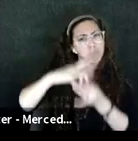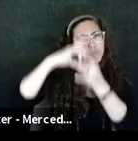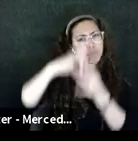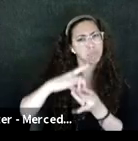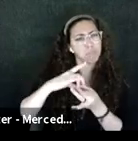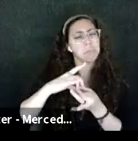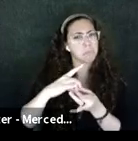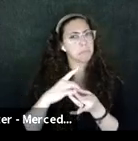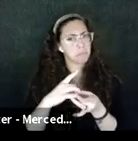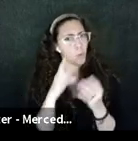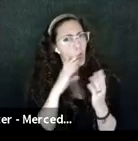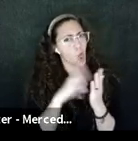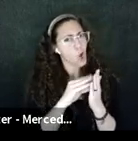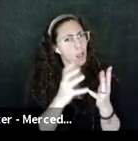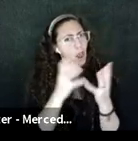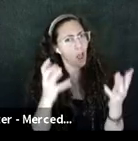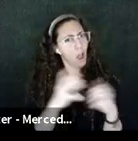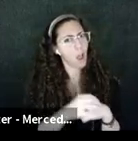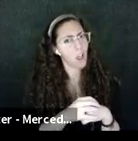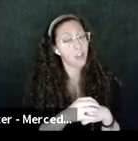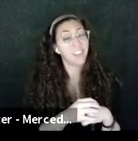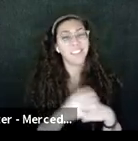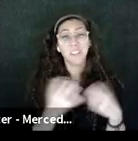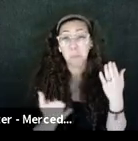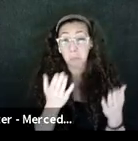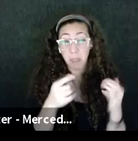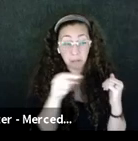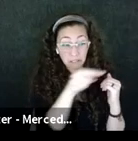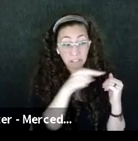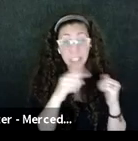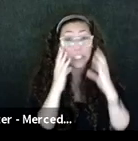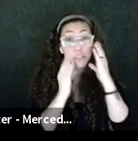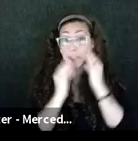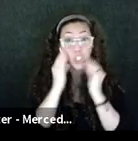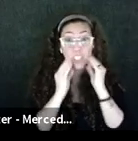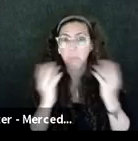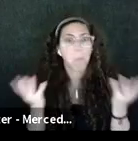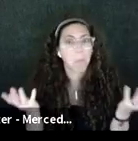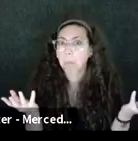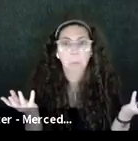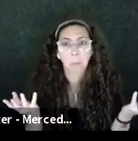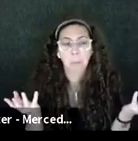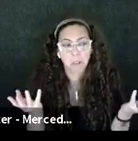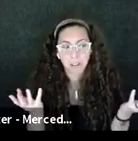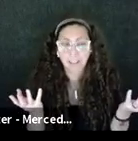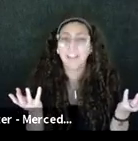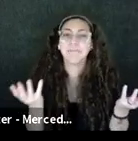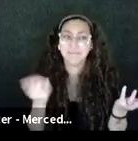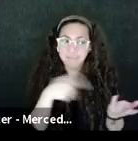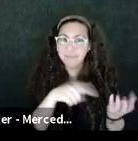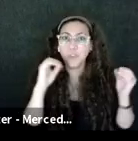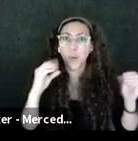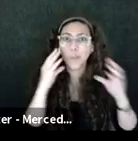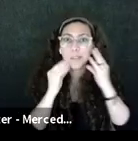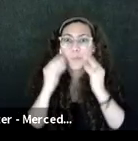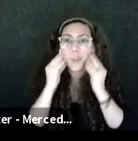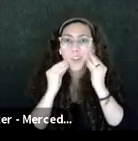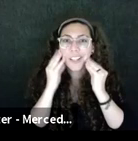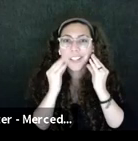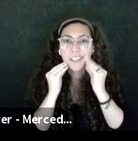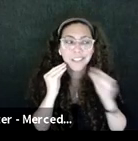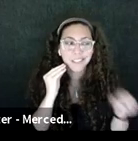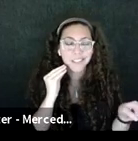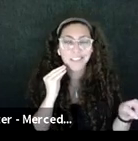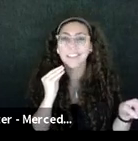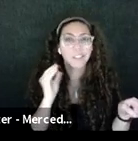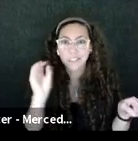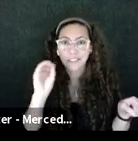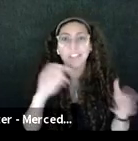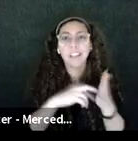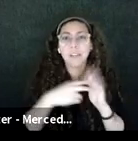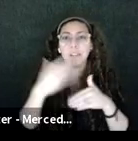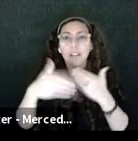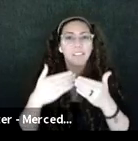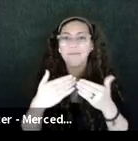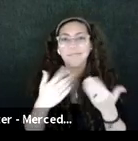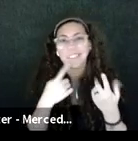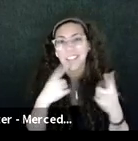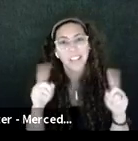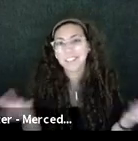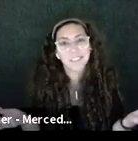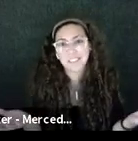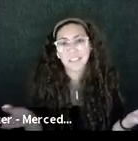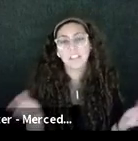Jason Williams: A lack of experiences is usually what's missing for our kids that we see that are less successful. So again, our environment is so important. So if you grow up in a family.